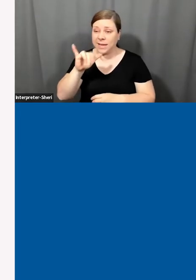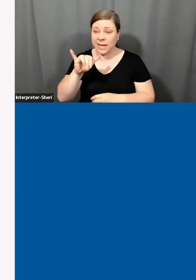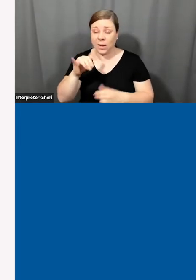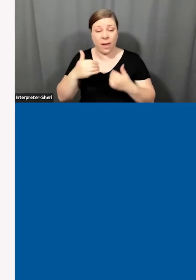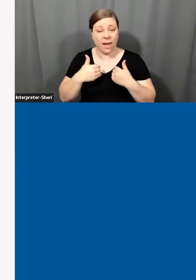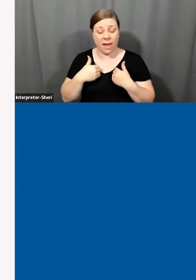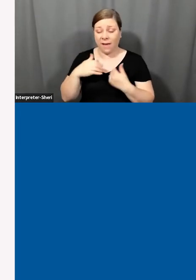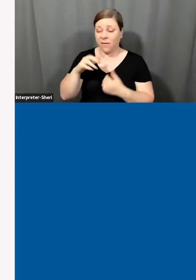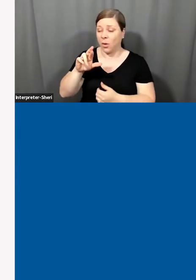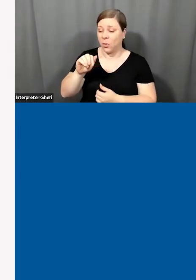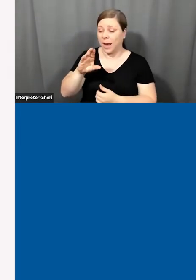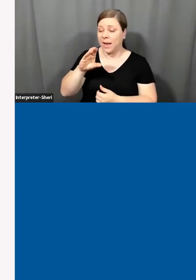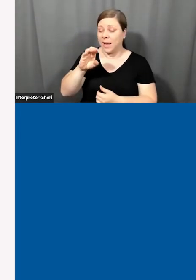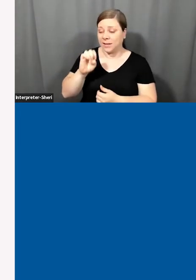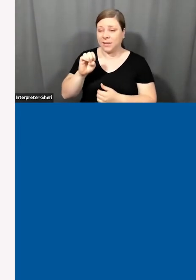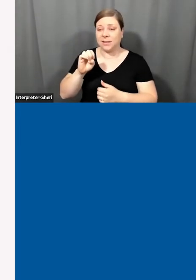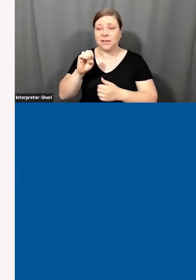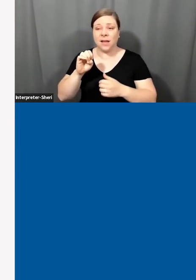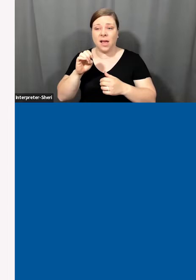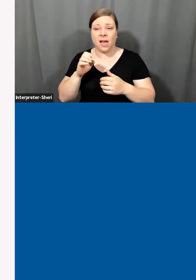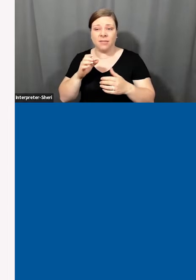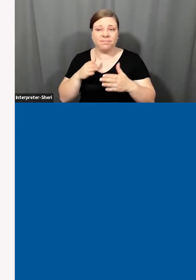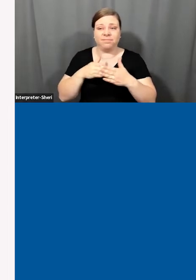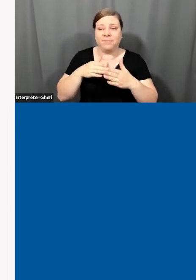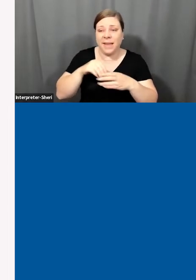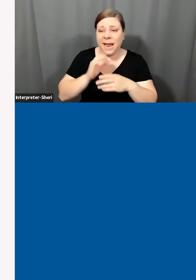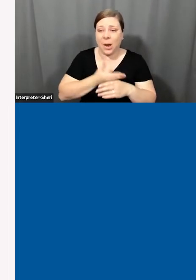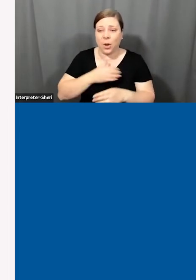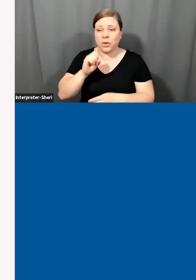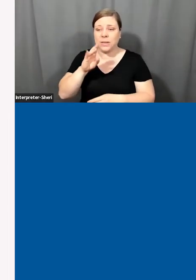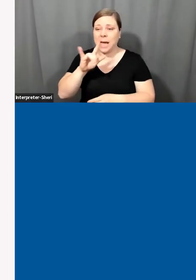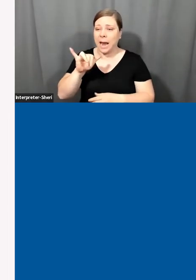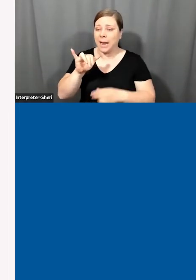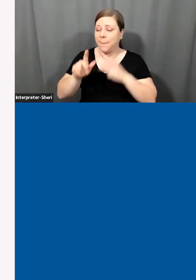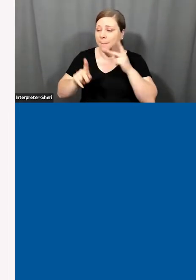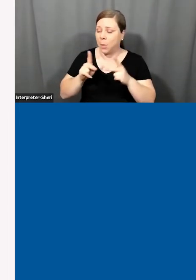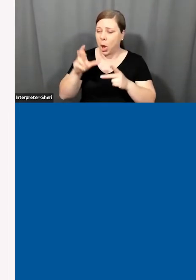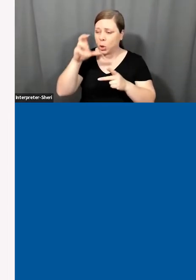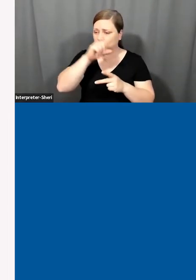we automatically assume white and it's not the case. The world is full of diverse people